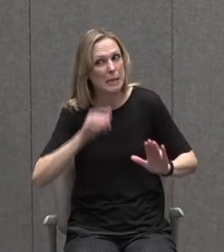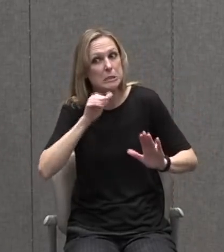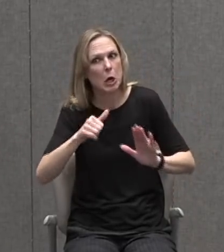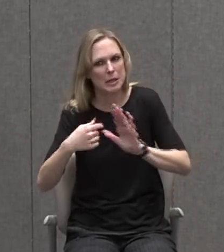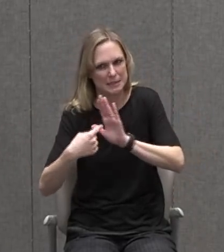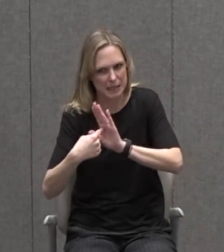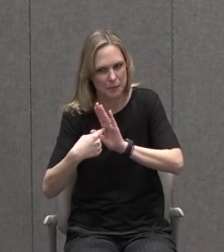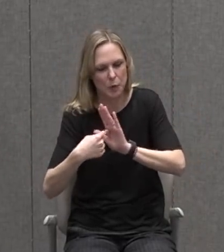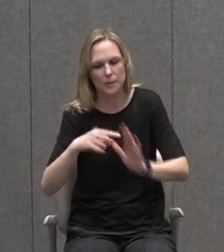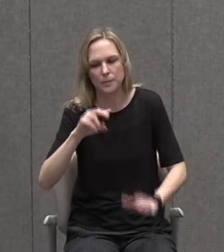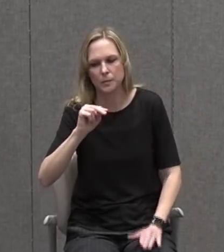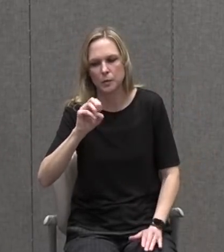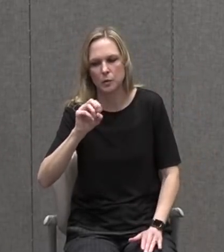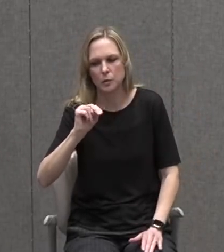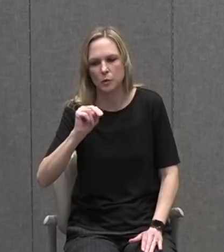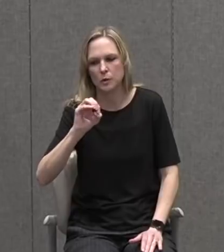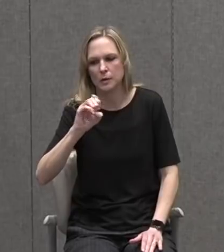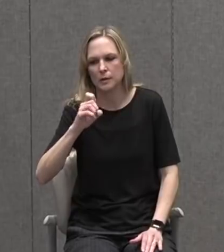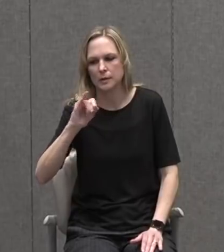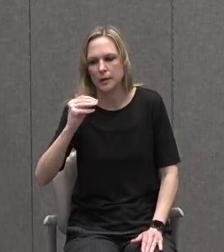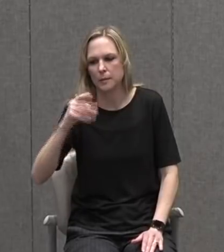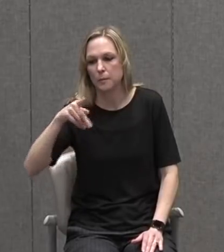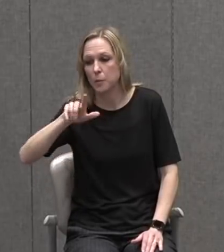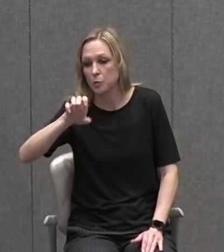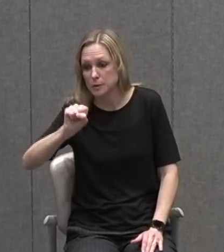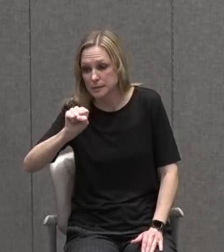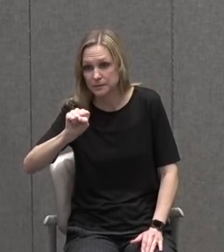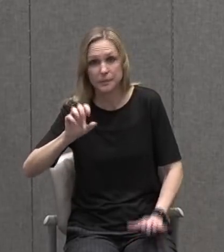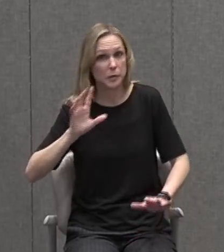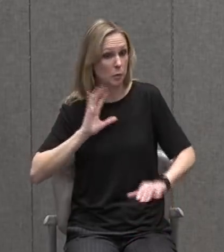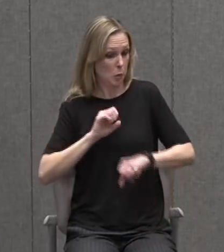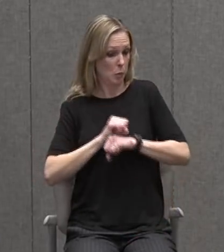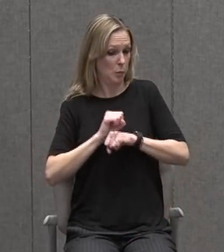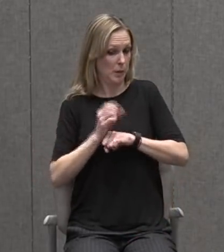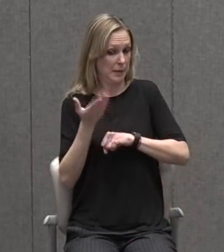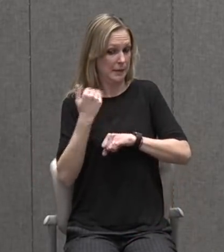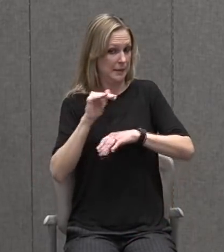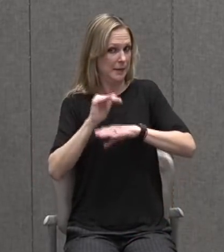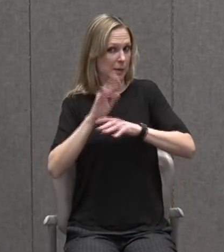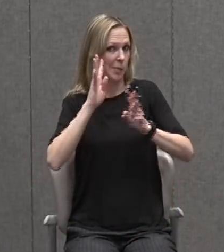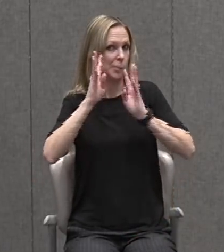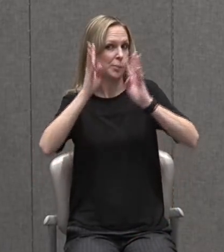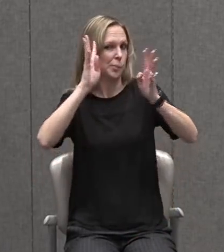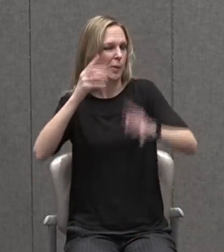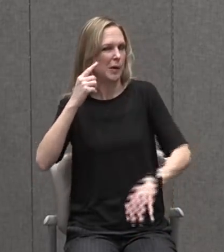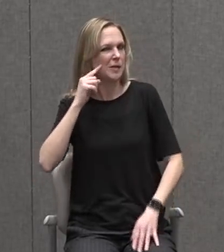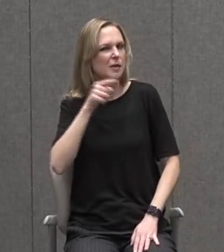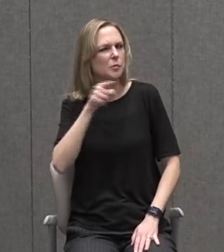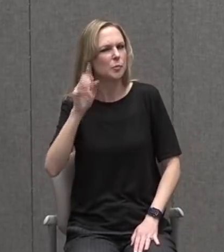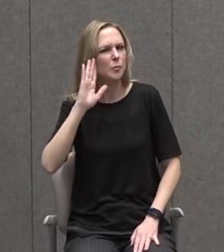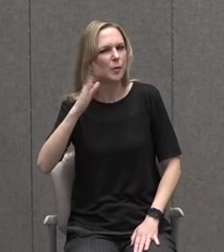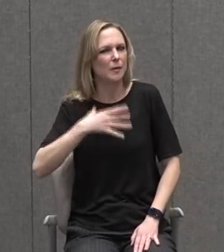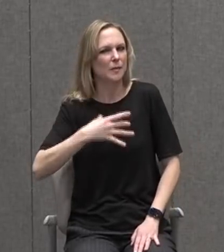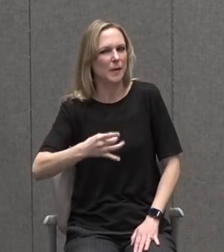So I was working last night on this, and I came up with some ones that I think you guys will like.